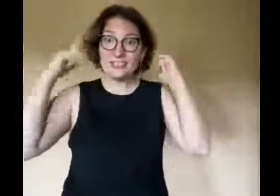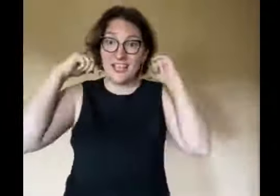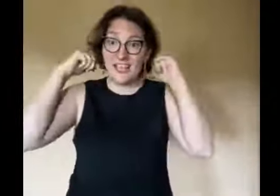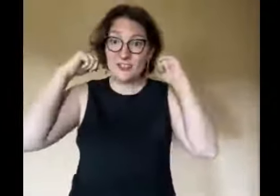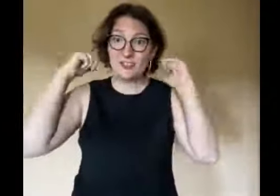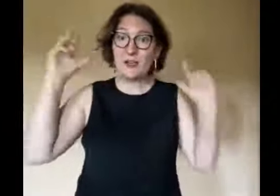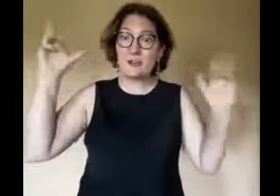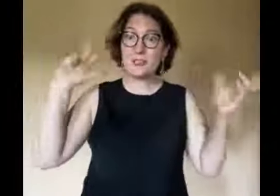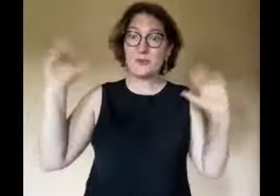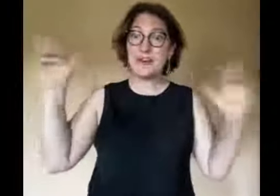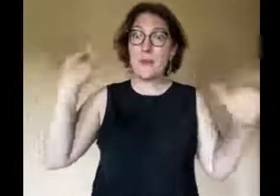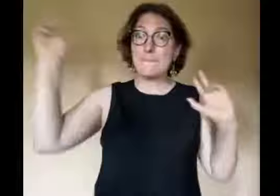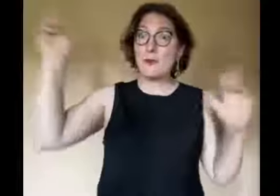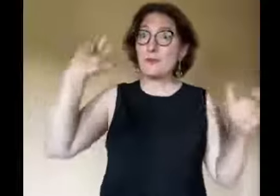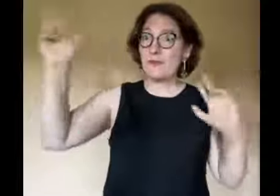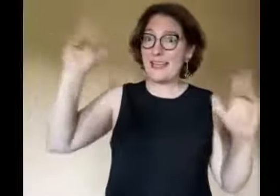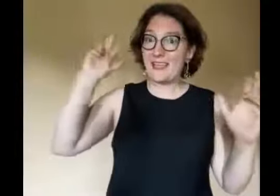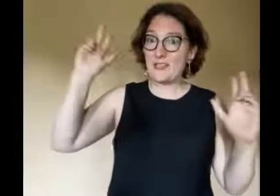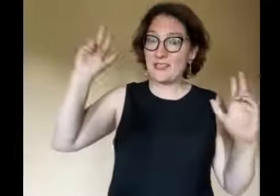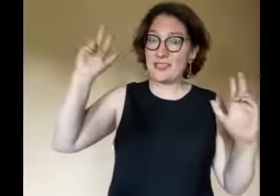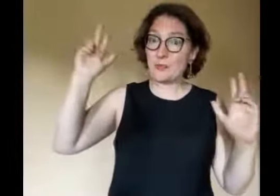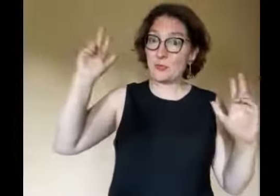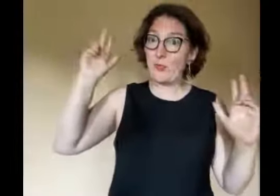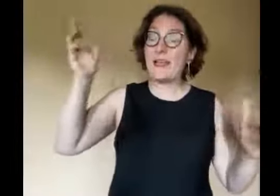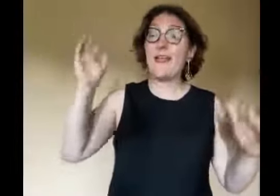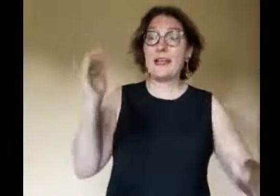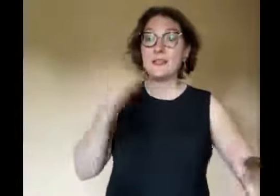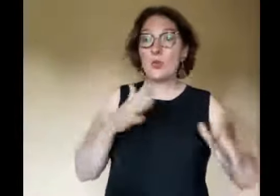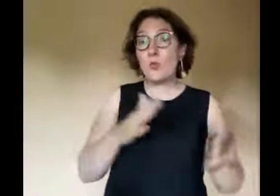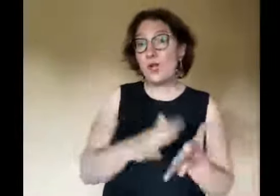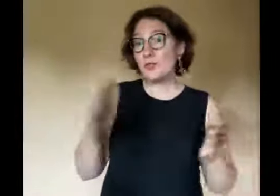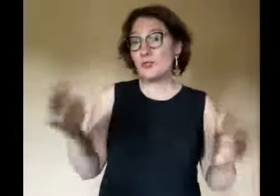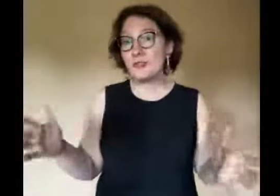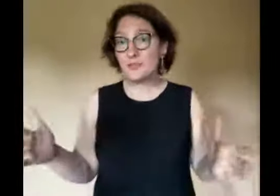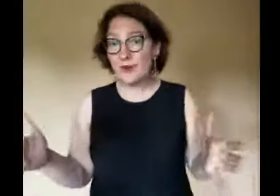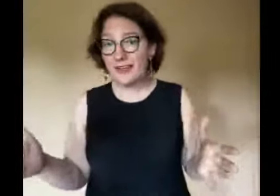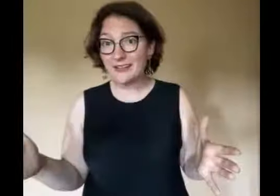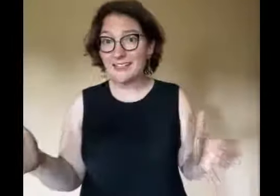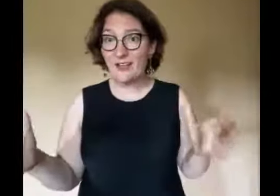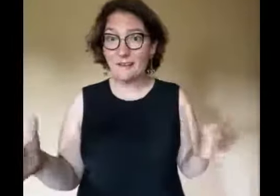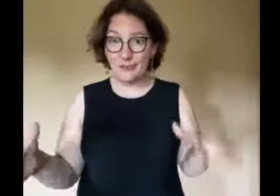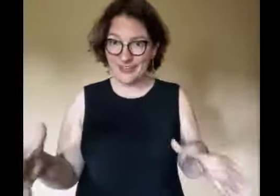little challenging to wrap your head around. So the easiest way to carve out an energetic